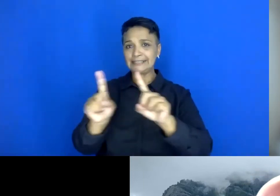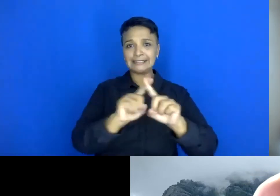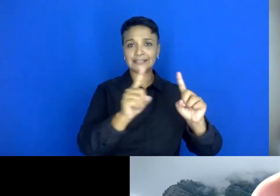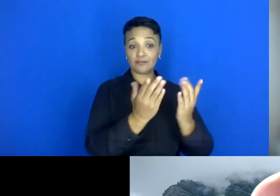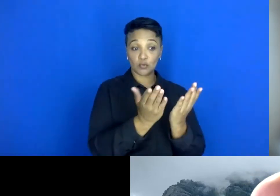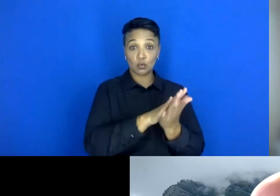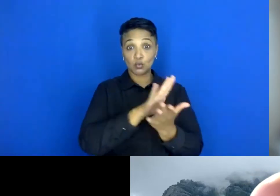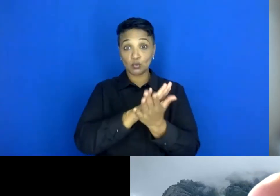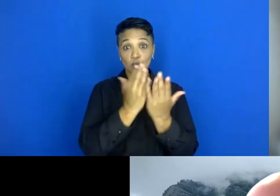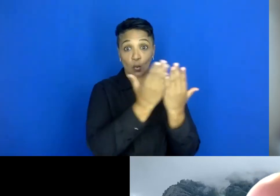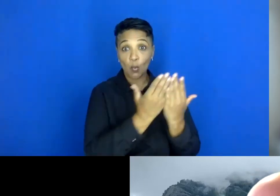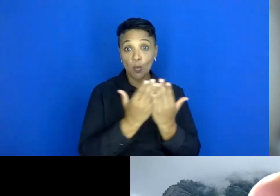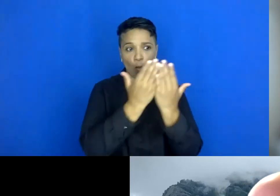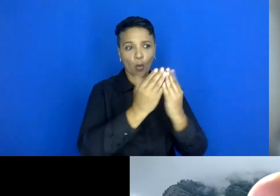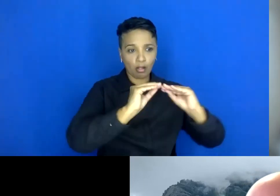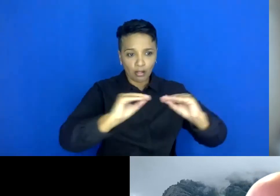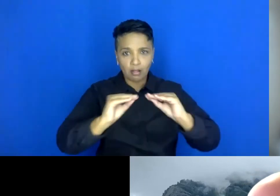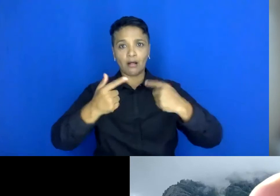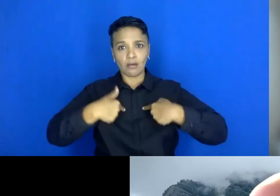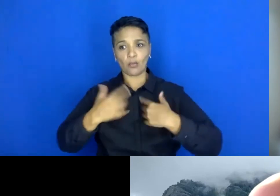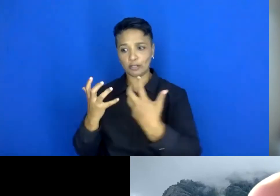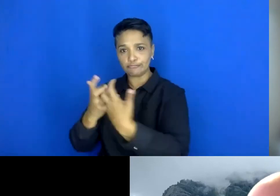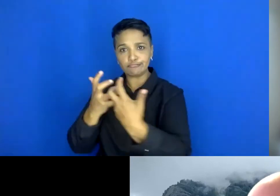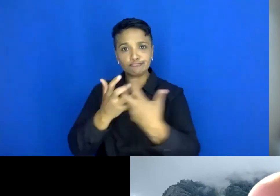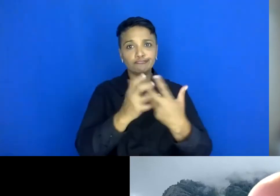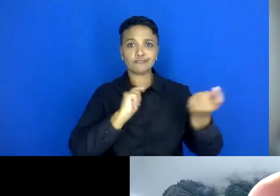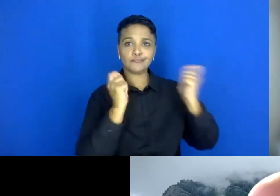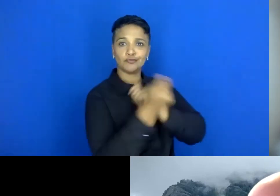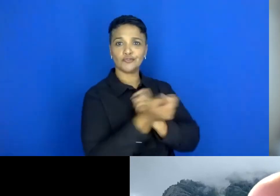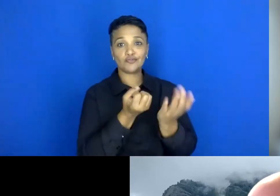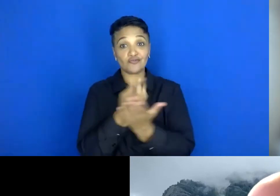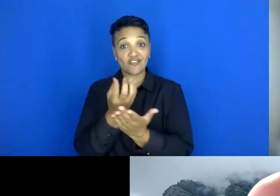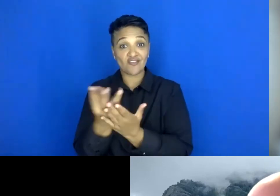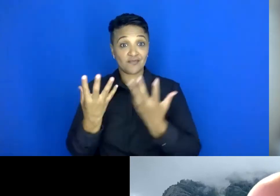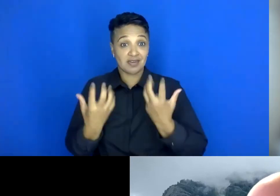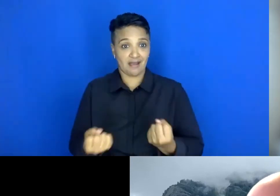for example through unfpa's work through the ouija side program which is a global program